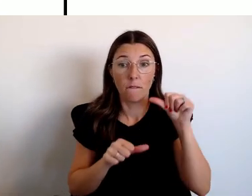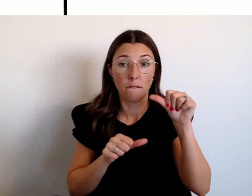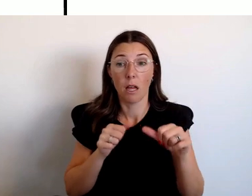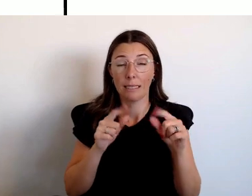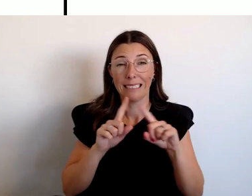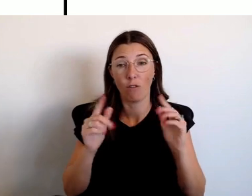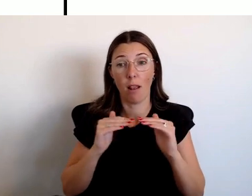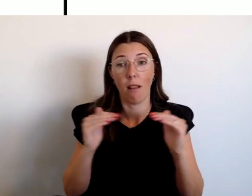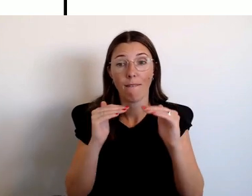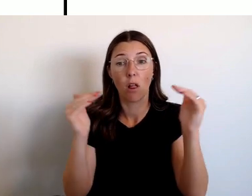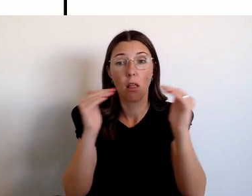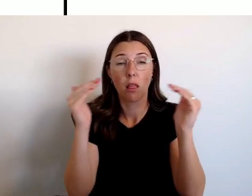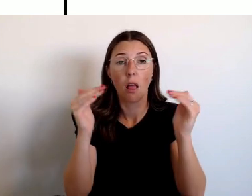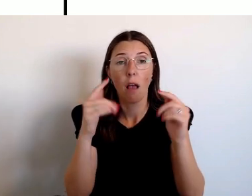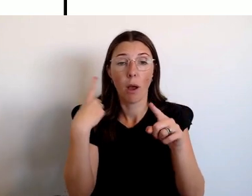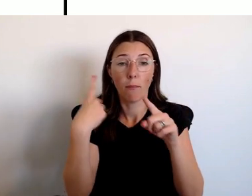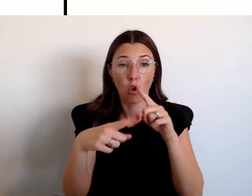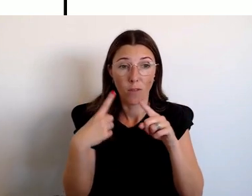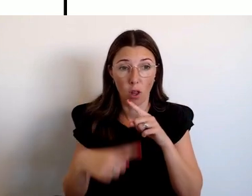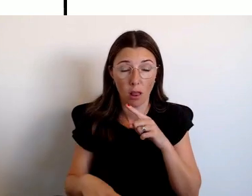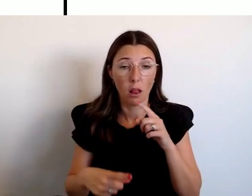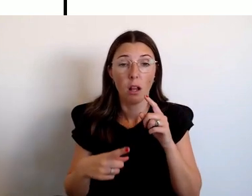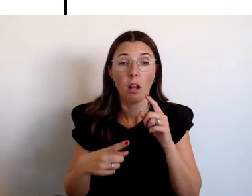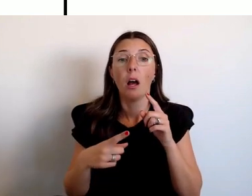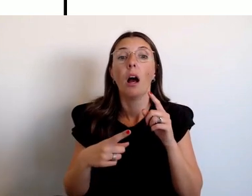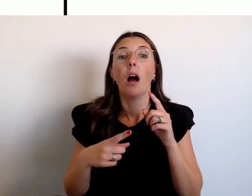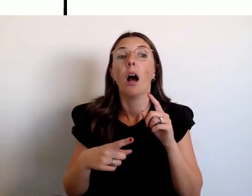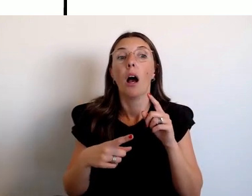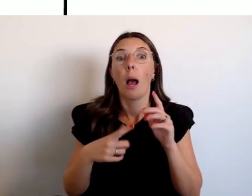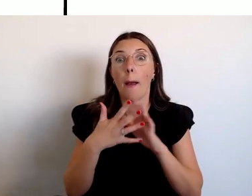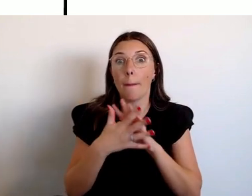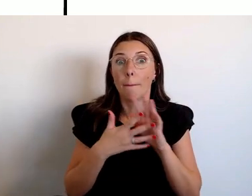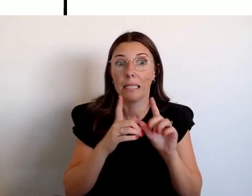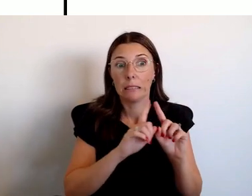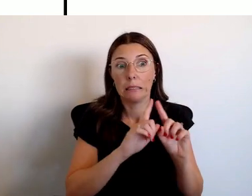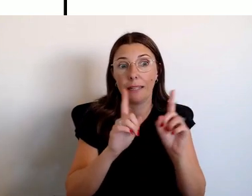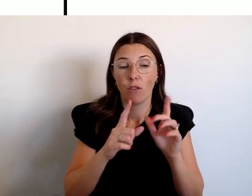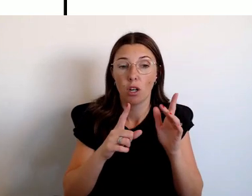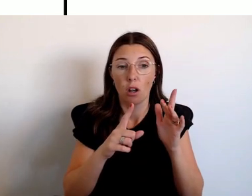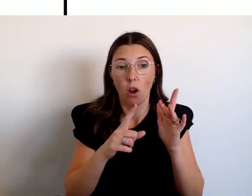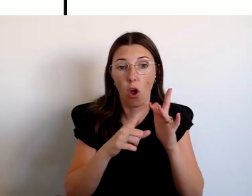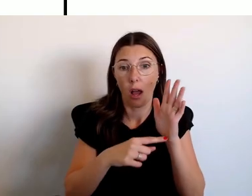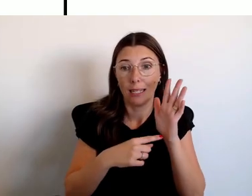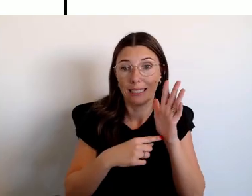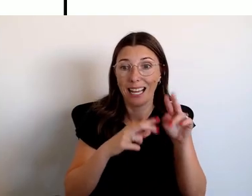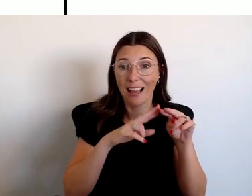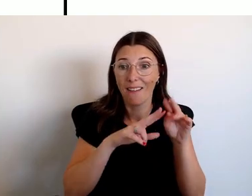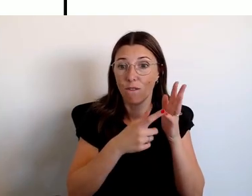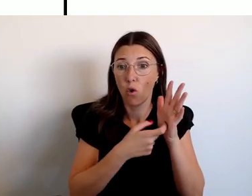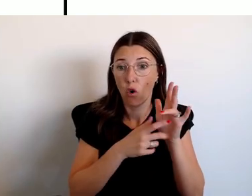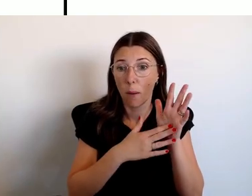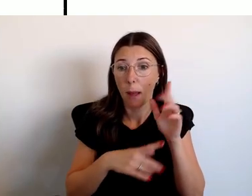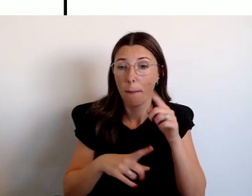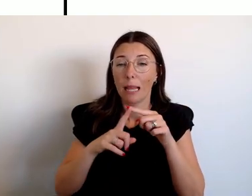And again for AI and IT would be various IT forums and governance boards, such as the Enterprise Architecture